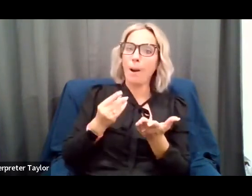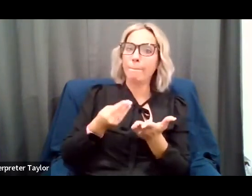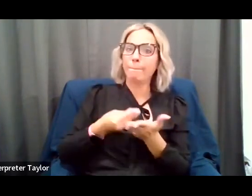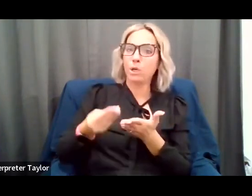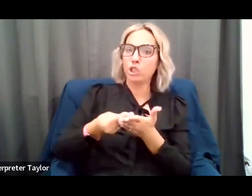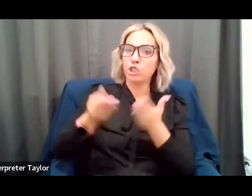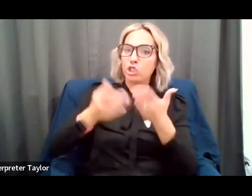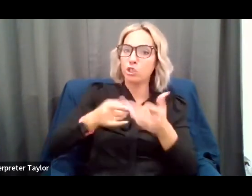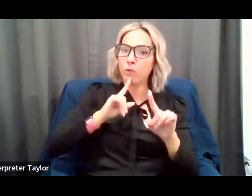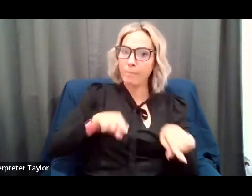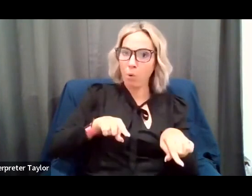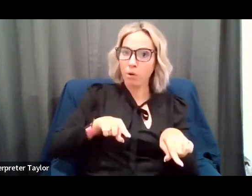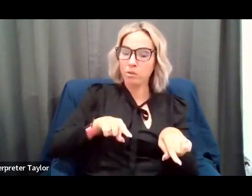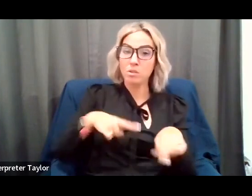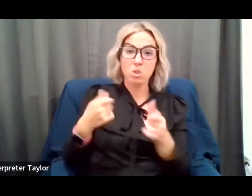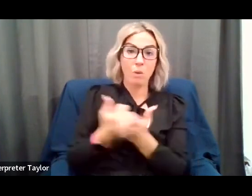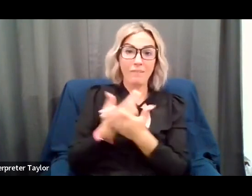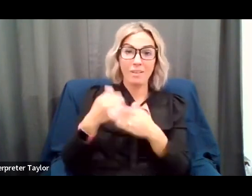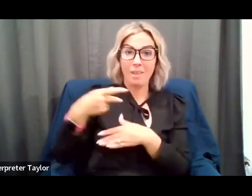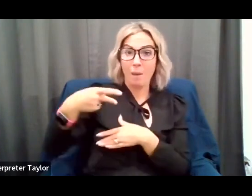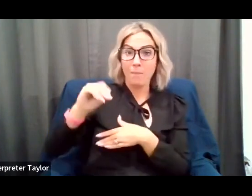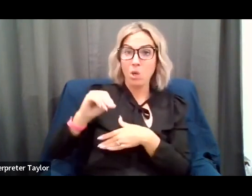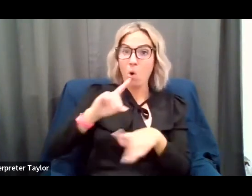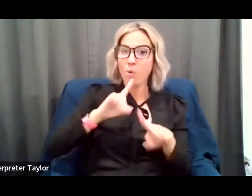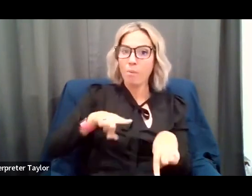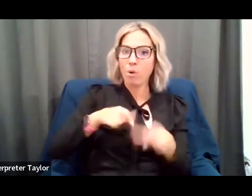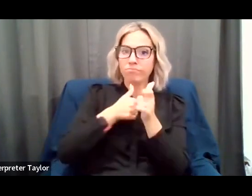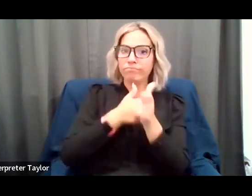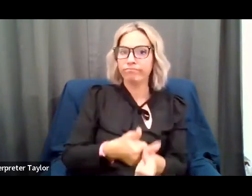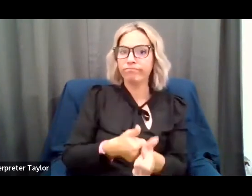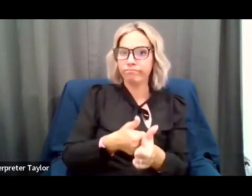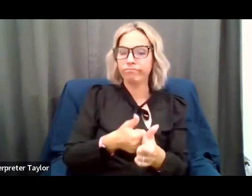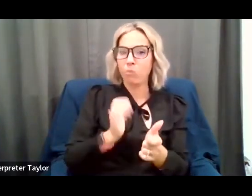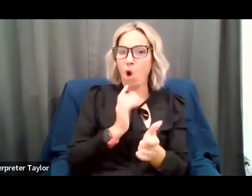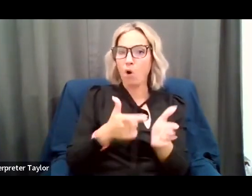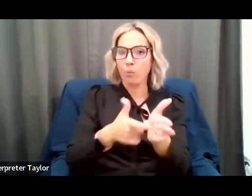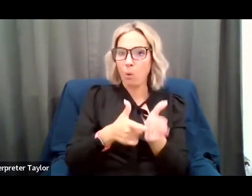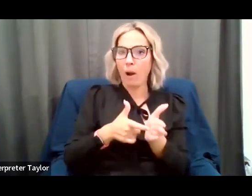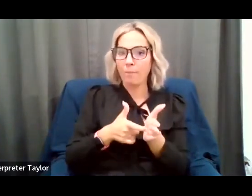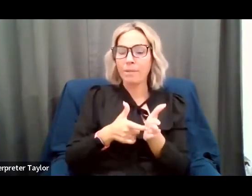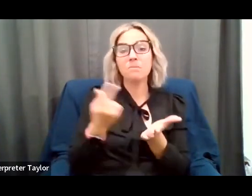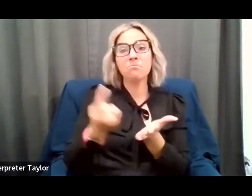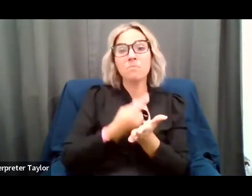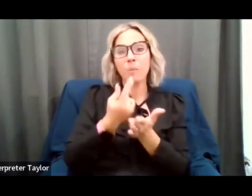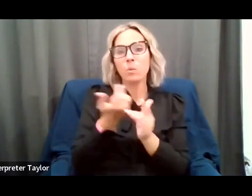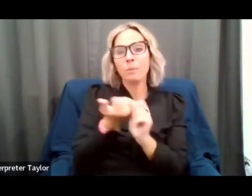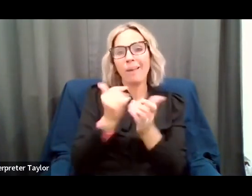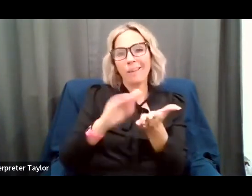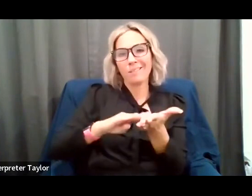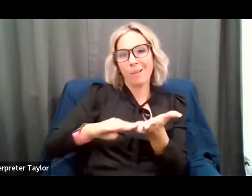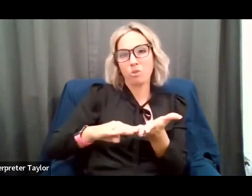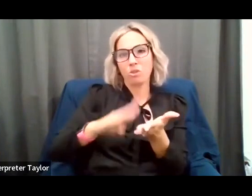everything in that PO Report is abiding by our requirements. There are times that we make exceptions to bidding your quotes.